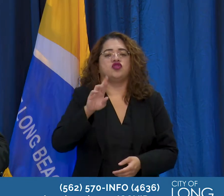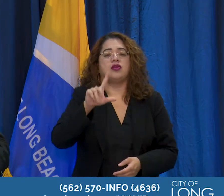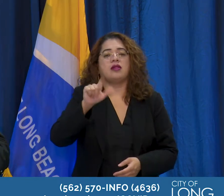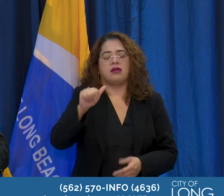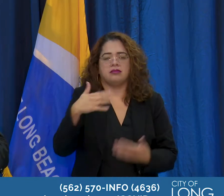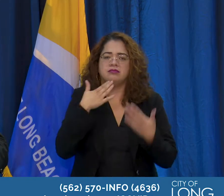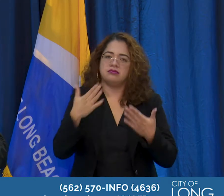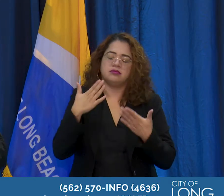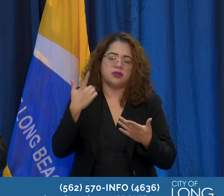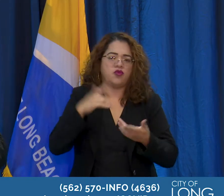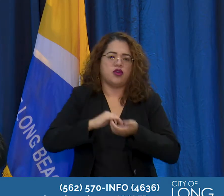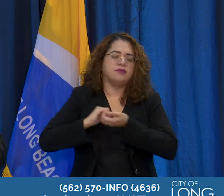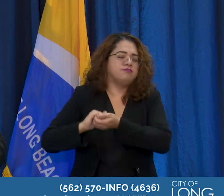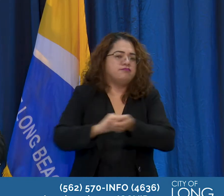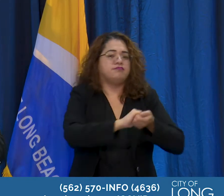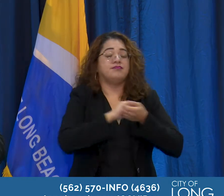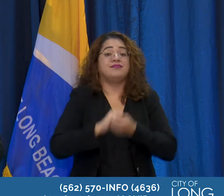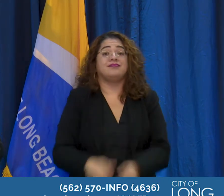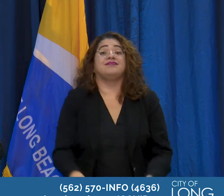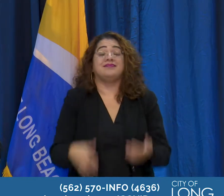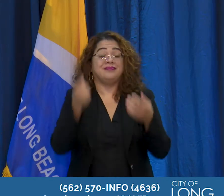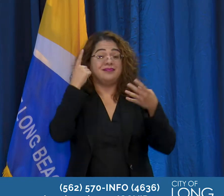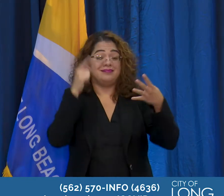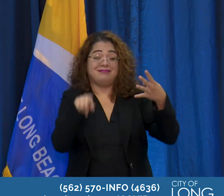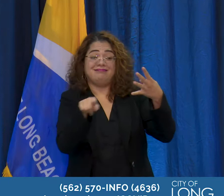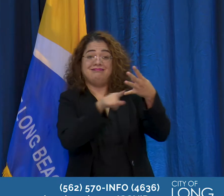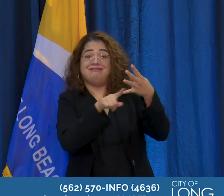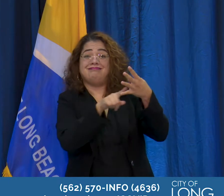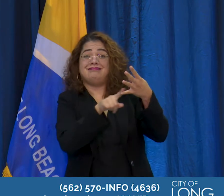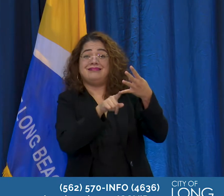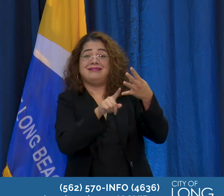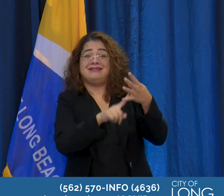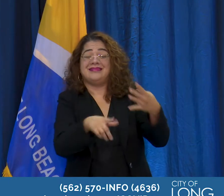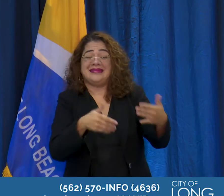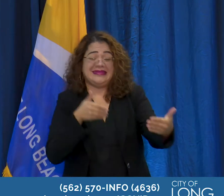We are essentially at the end of this census process and we are close.